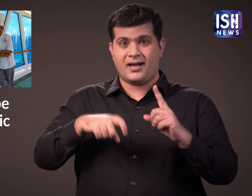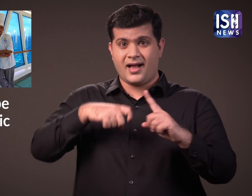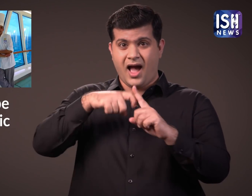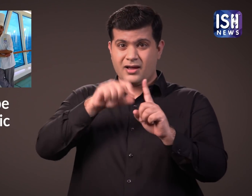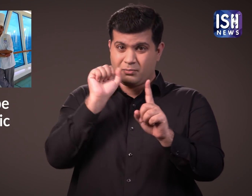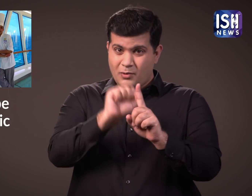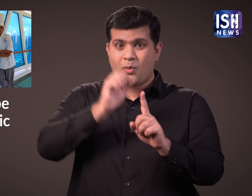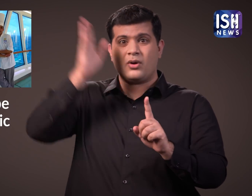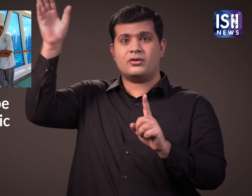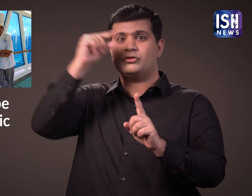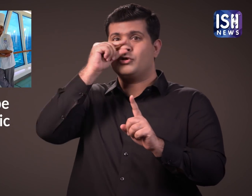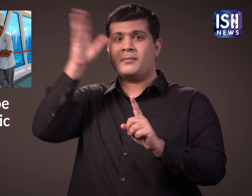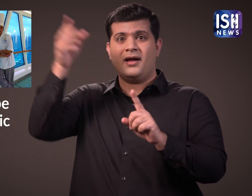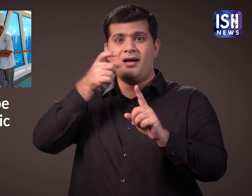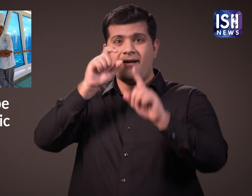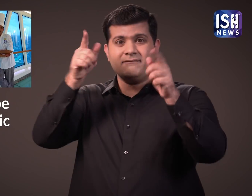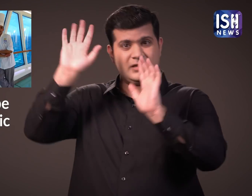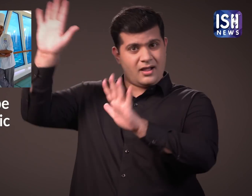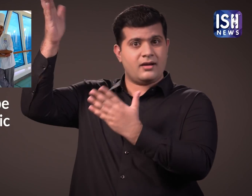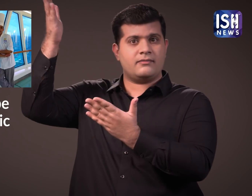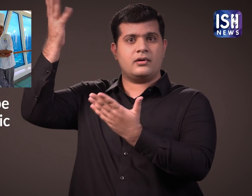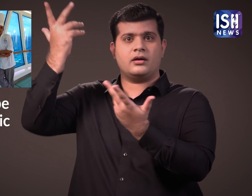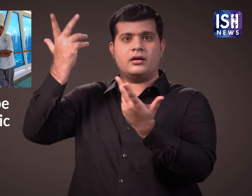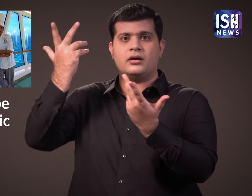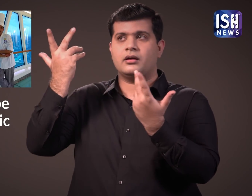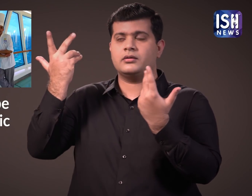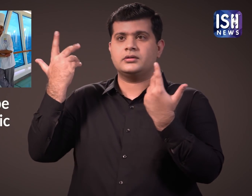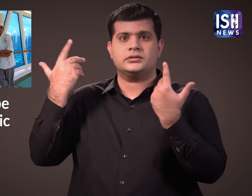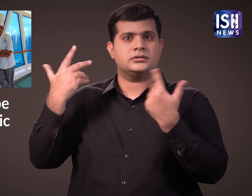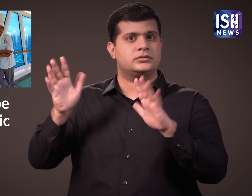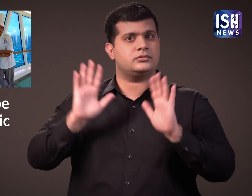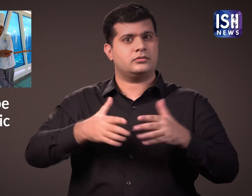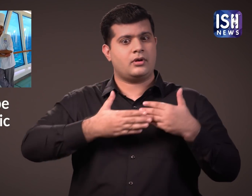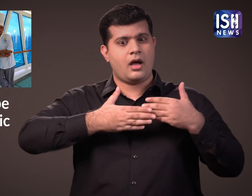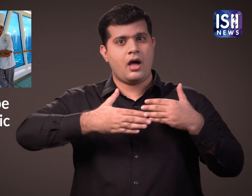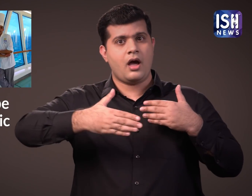Ajmal had his own cafe in Dubai but he had to stay in India for long.